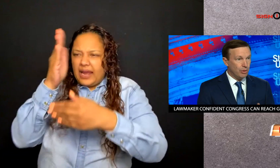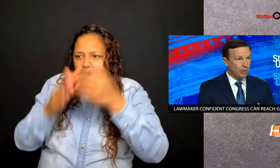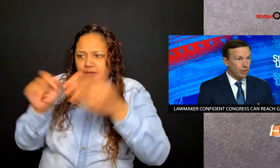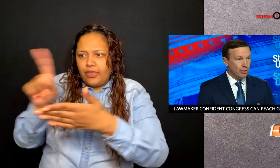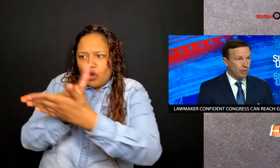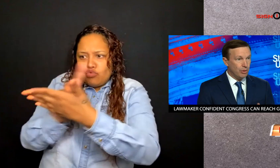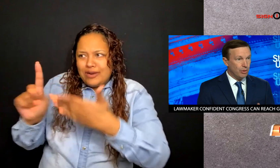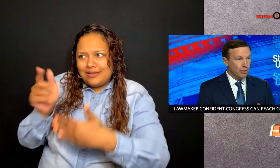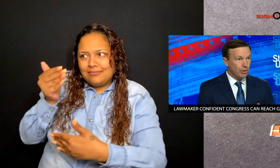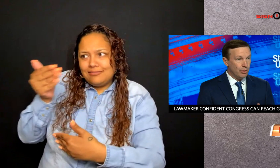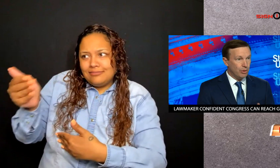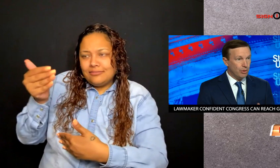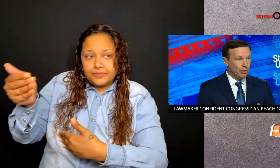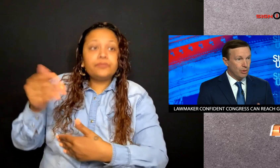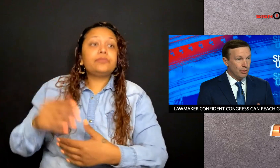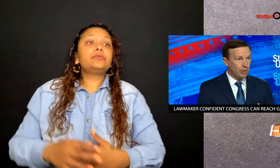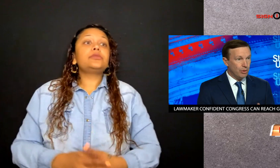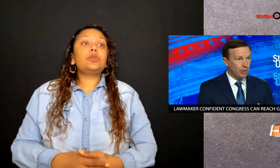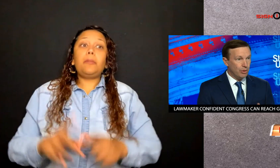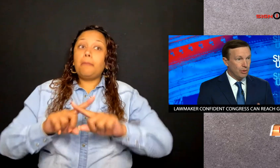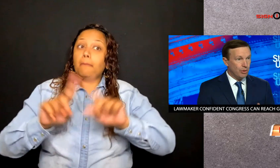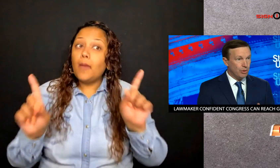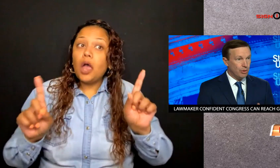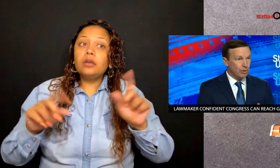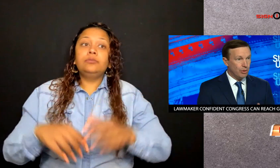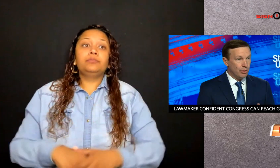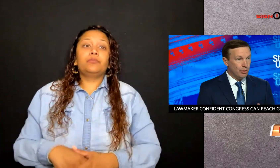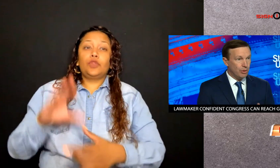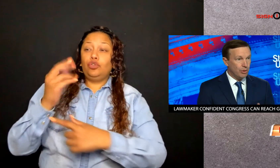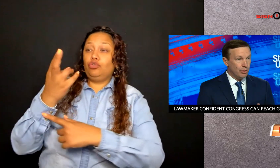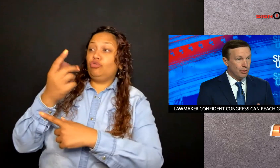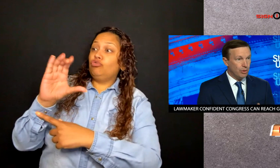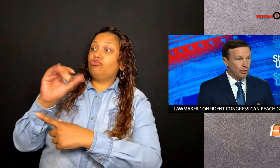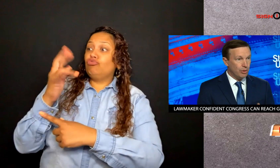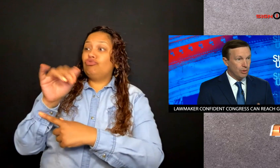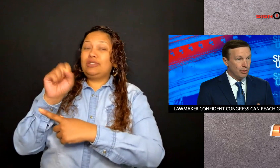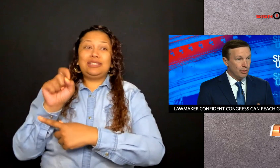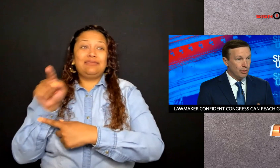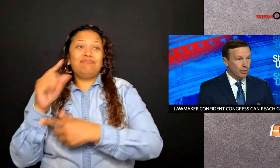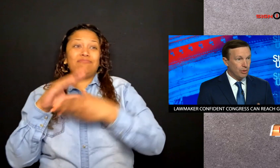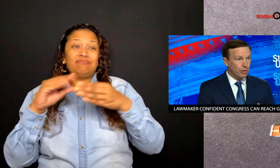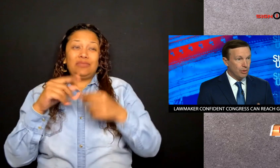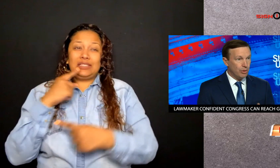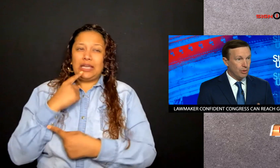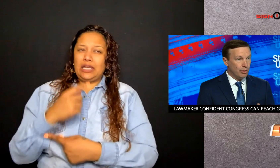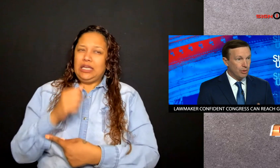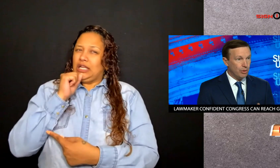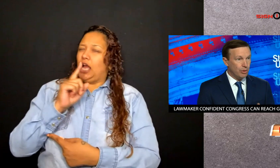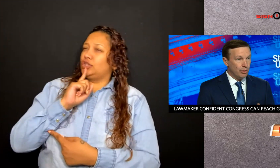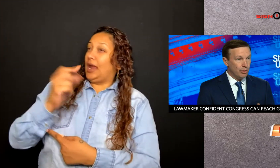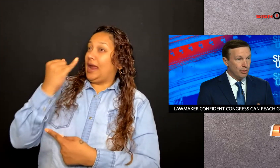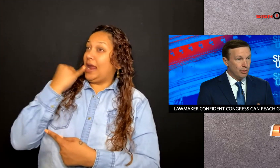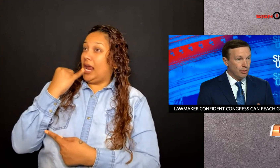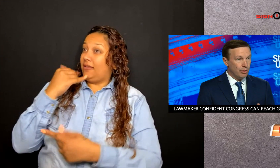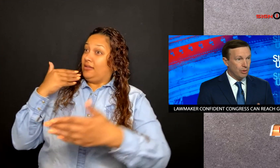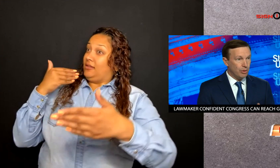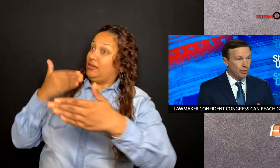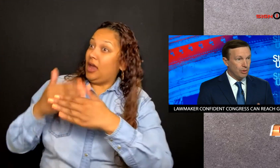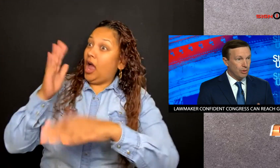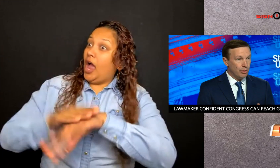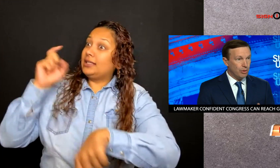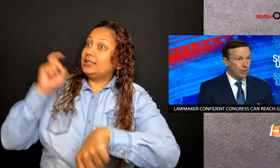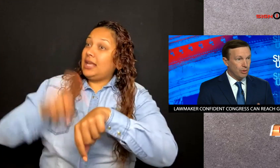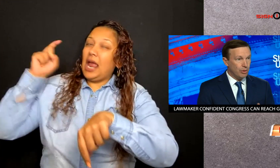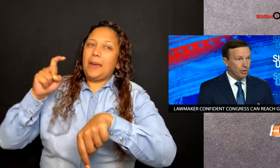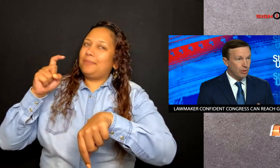for a deal to be reached by the end of the week but Murphy says he does not know if that